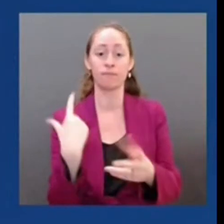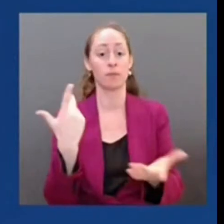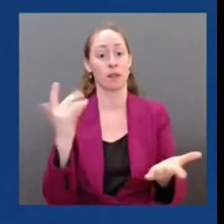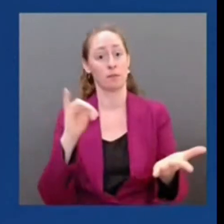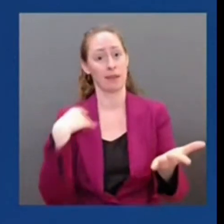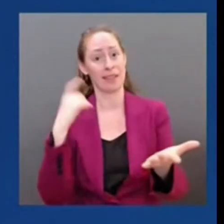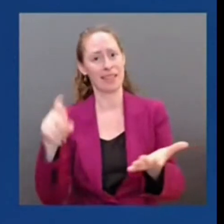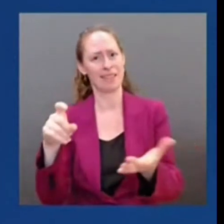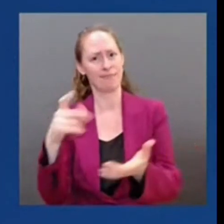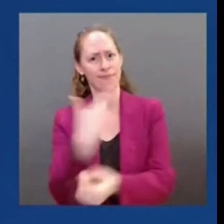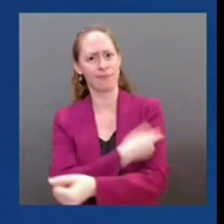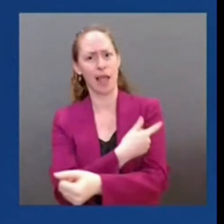STAY ENGAGED.